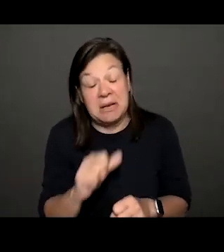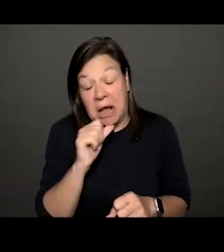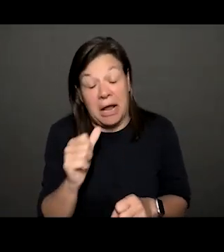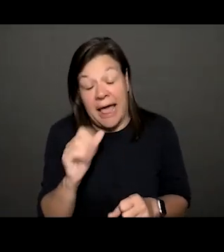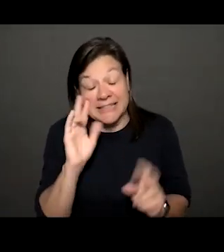SO LET'S USE THAT VARIABLE.